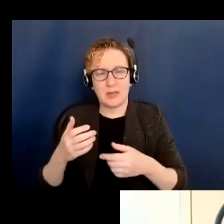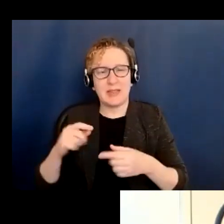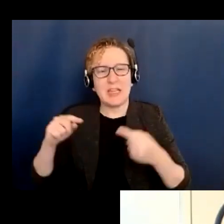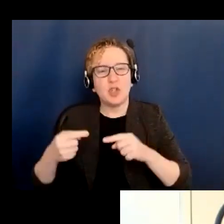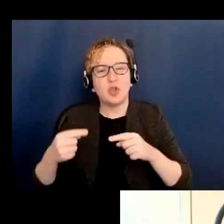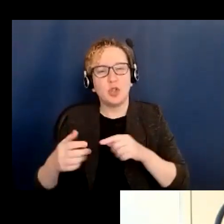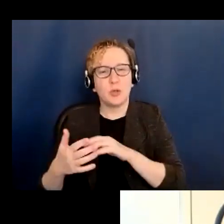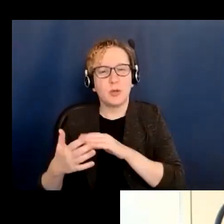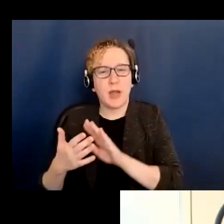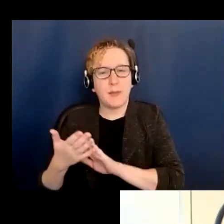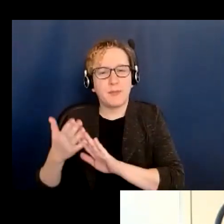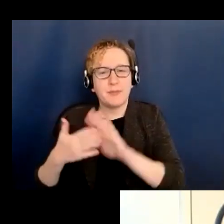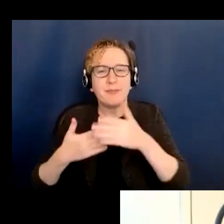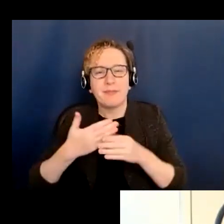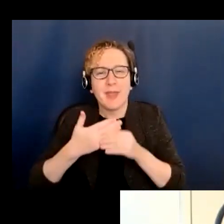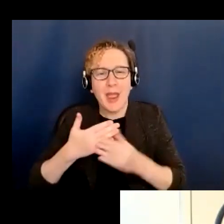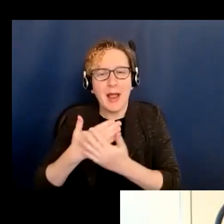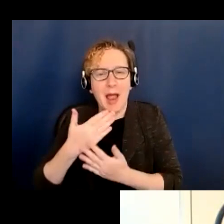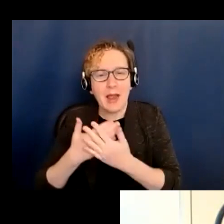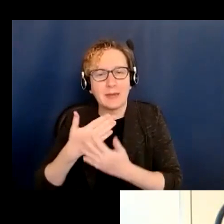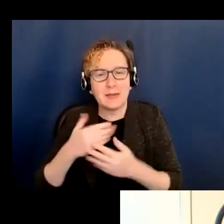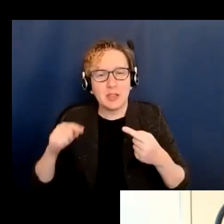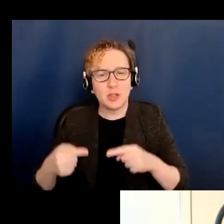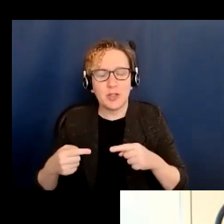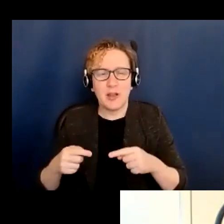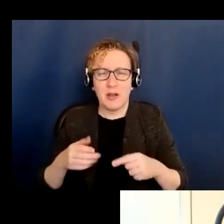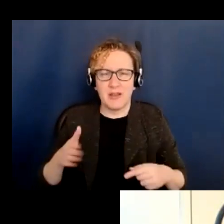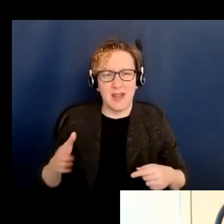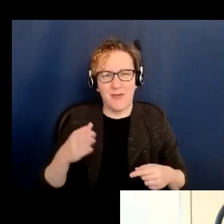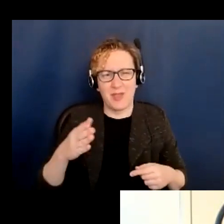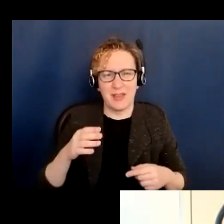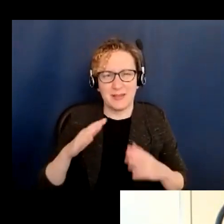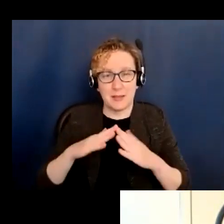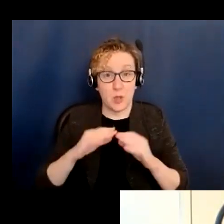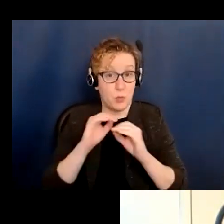She had to learn how to navigate the city without using her wheelchair, even though